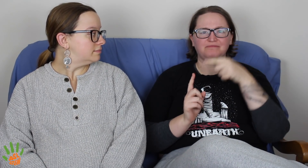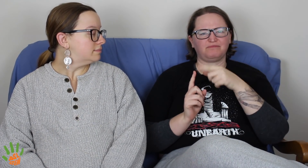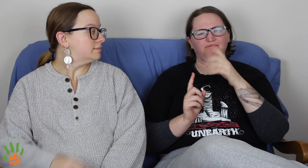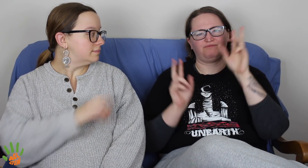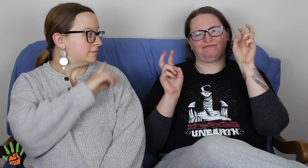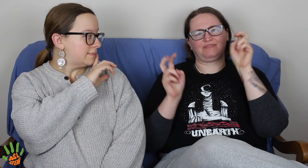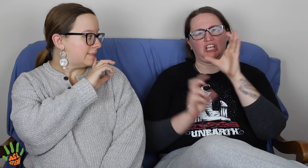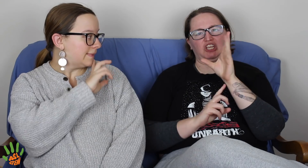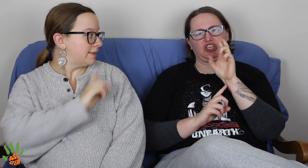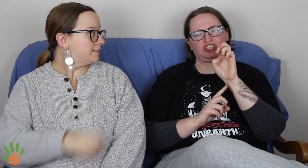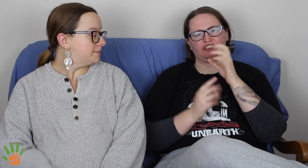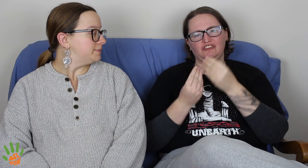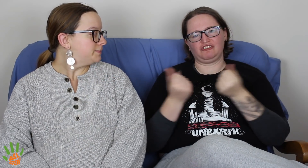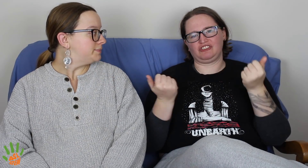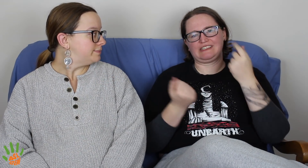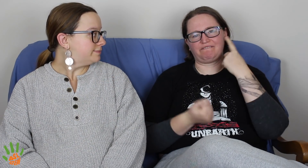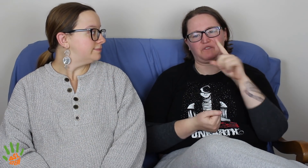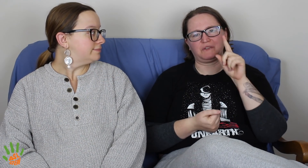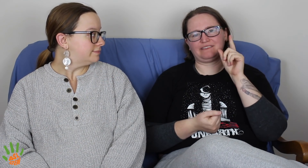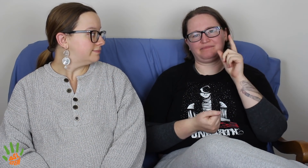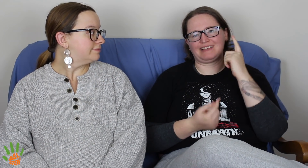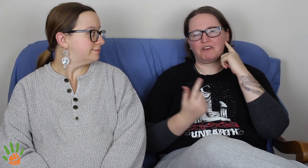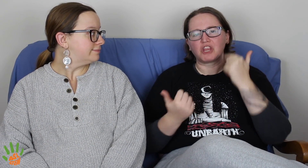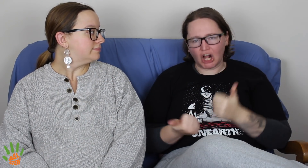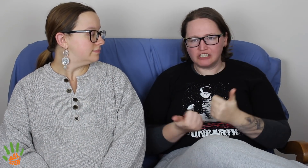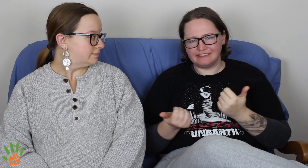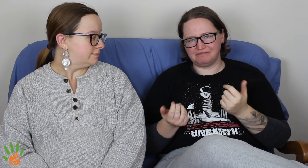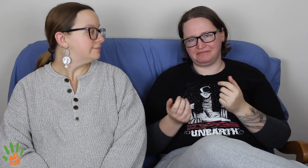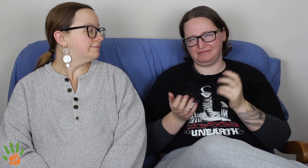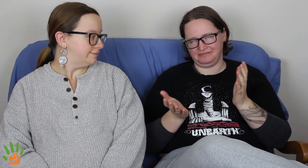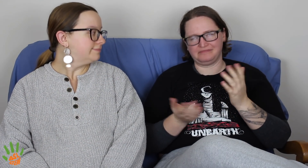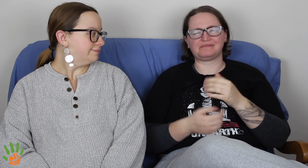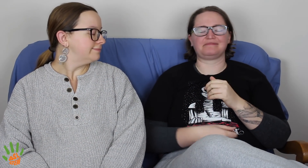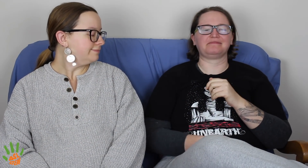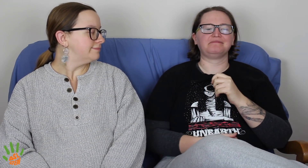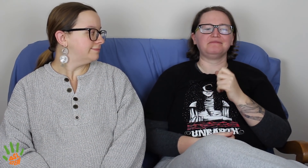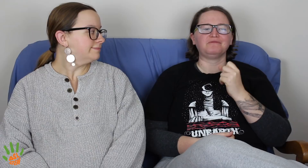often look to cochlear implants as a cure for hearing loss.